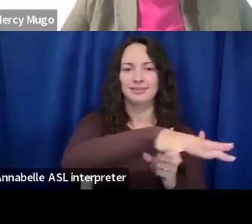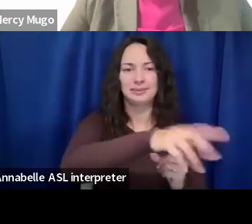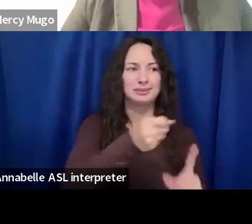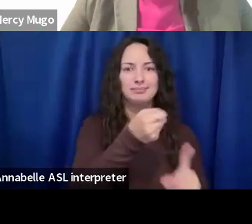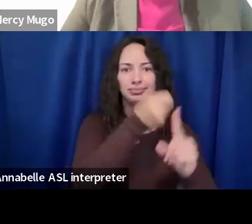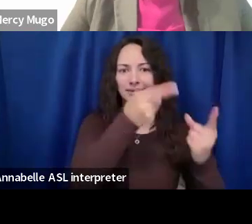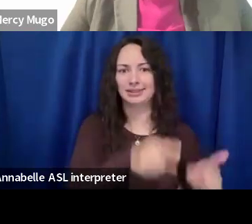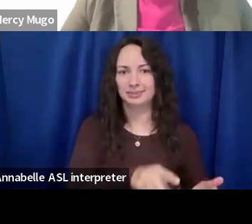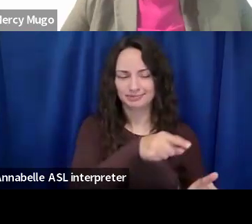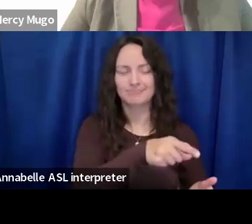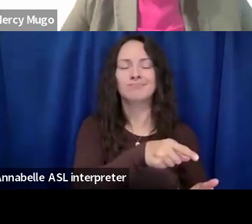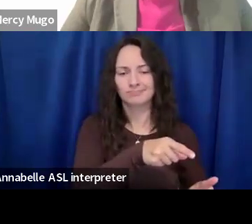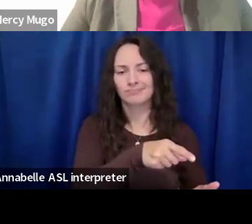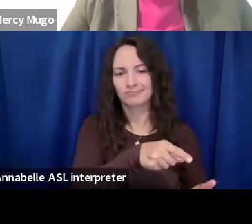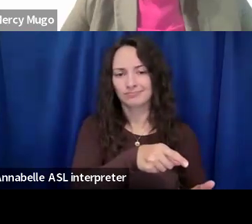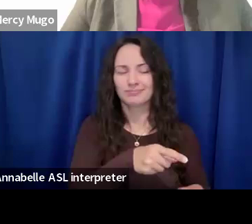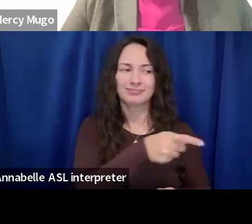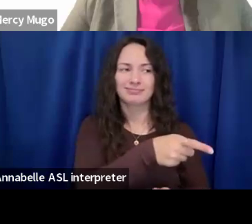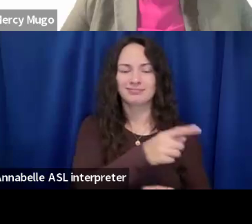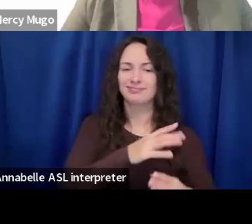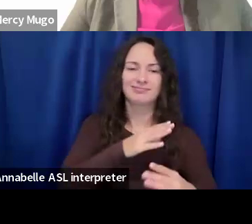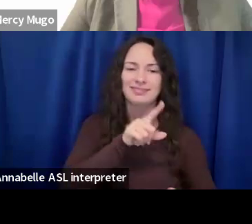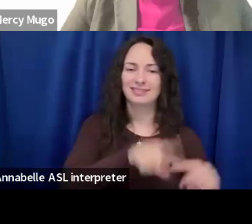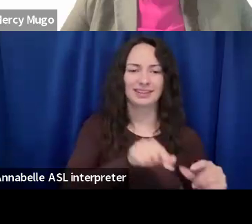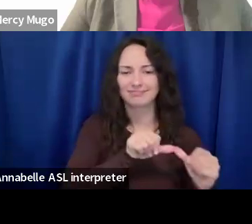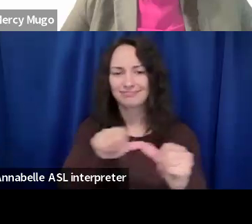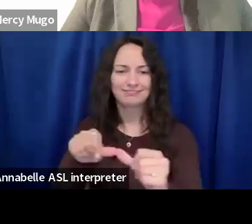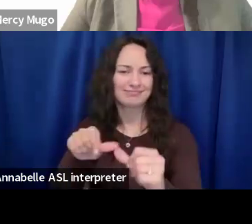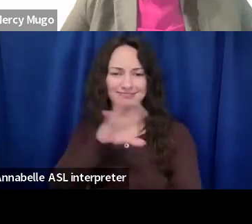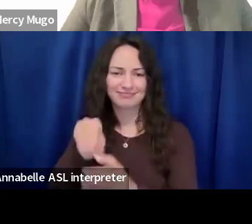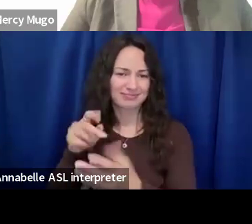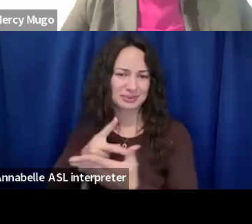a direct impact in terms of their participation or even staying in the program. We